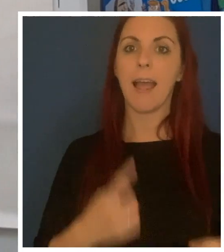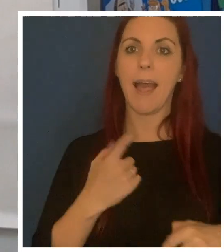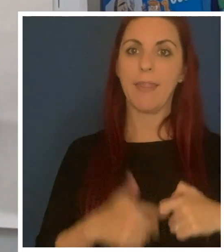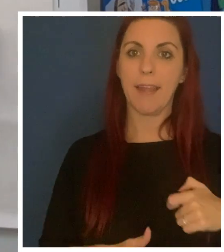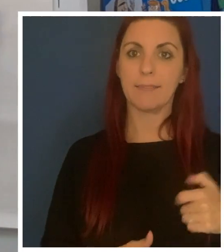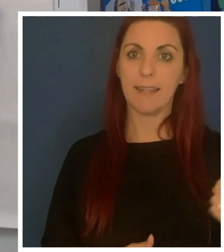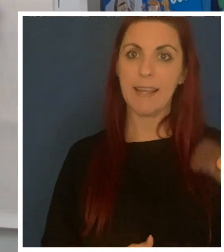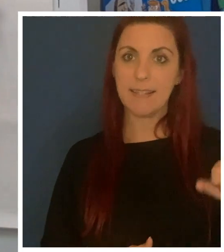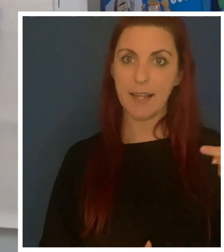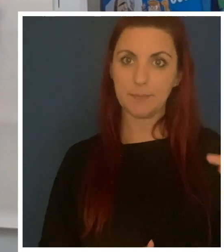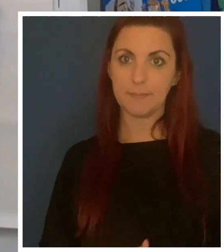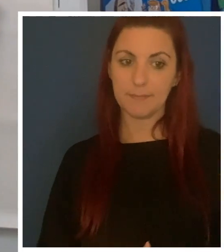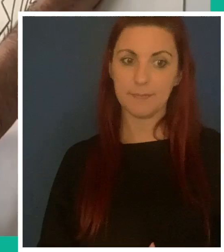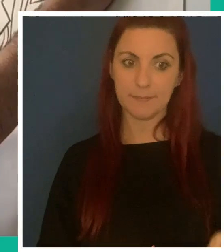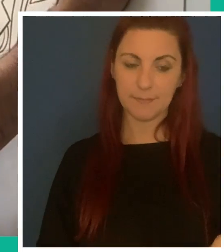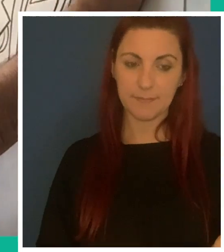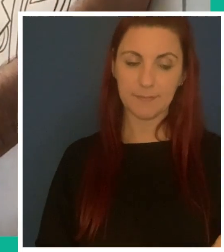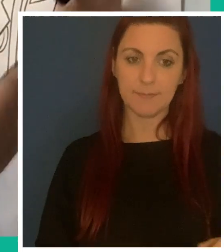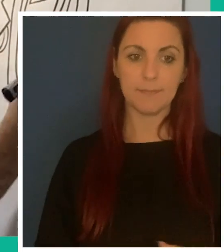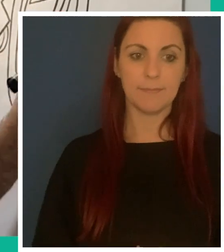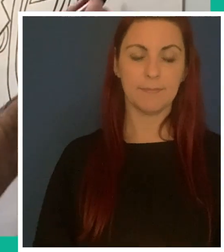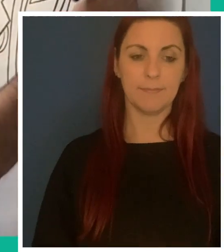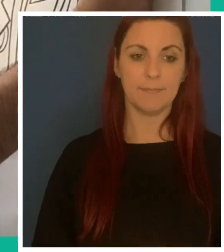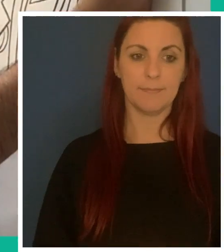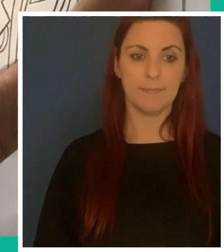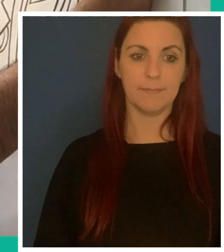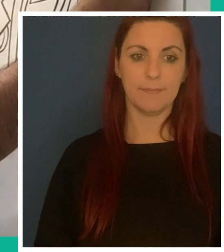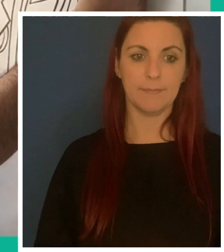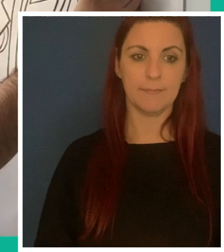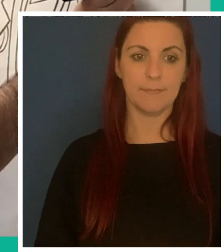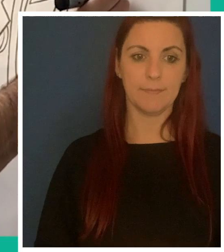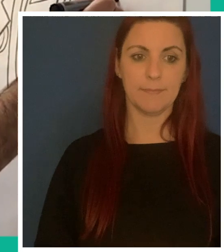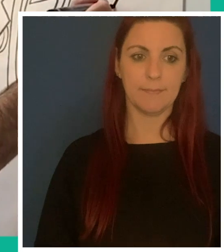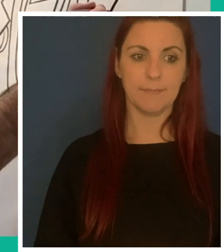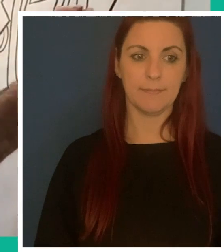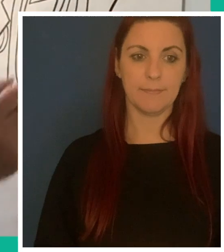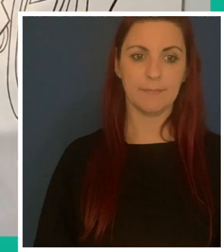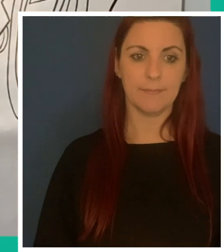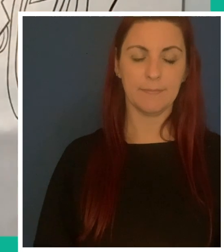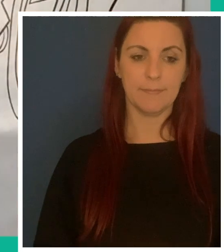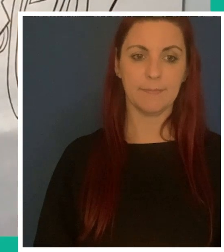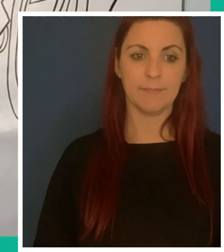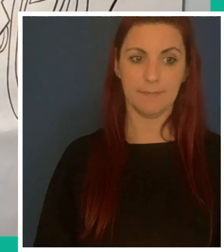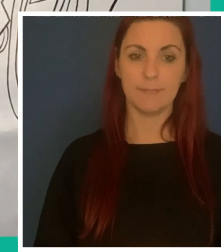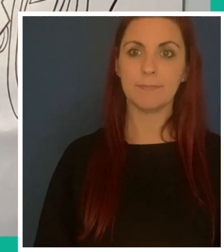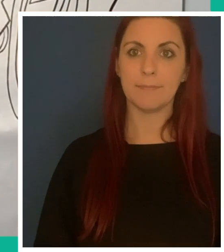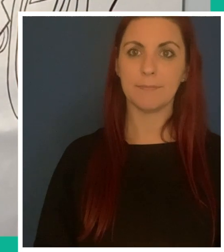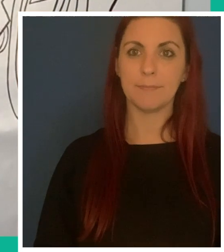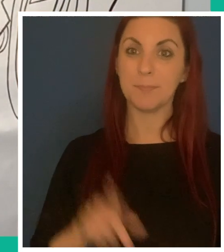the body, so the outside of her arm a line coming out like that and then 90-degree angle back towards the body, okay.